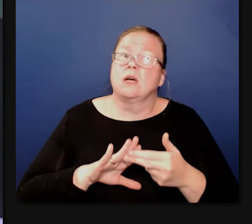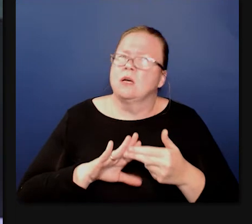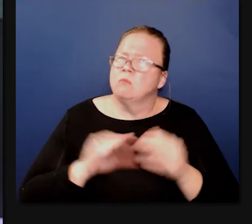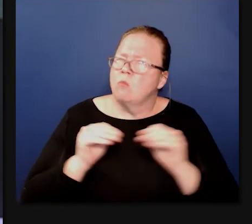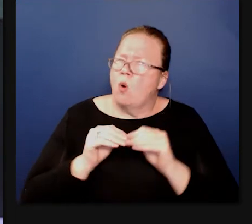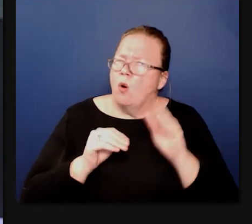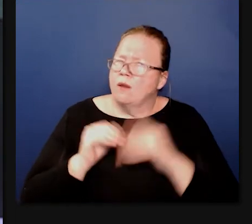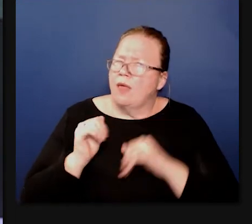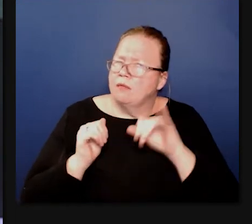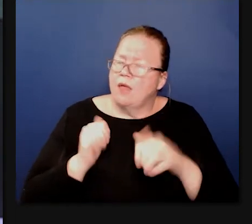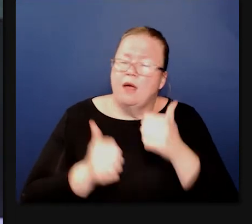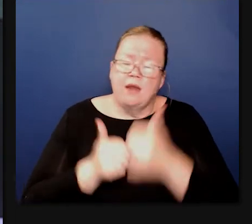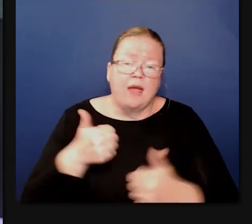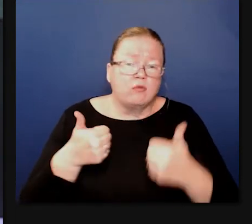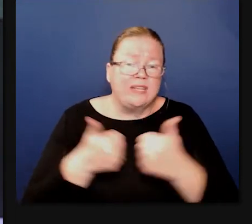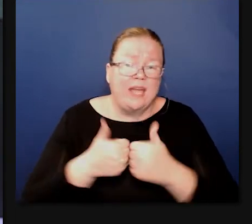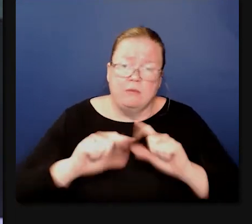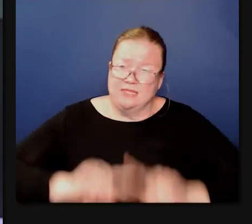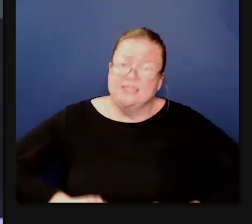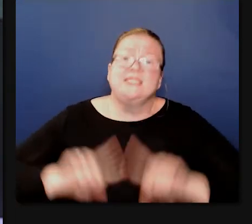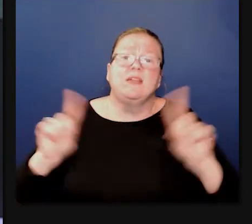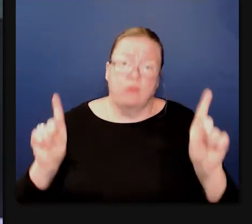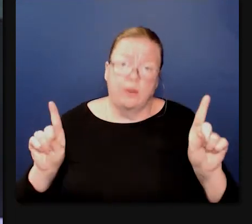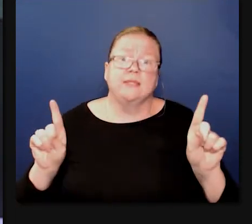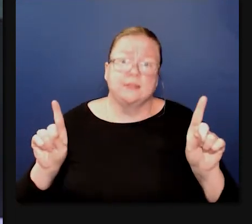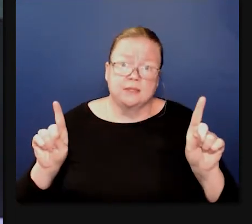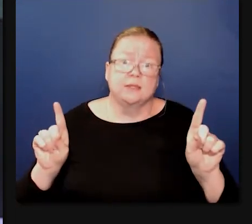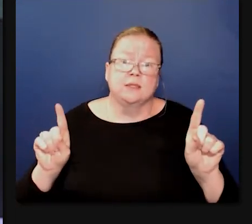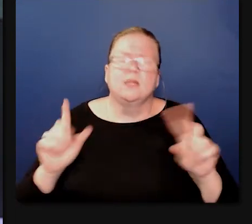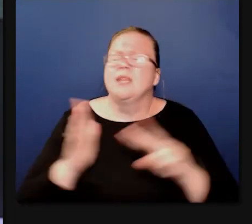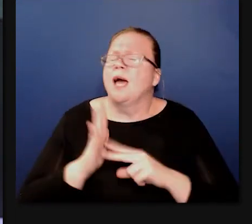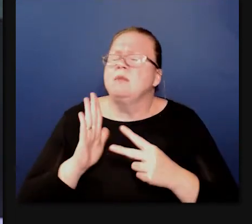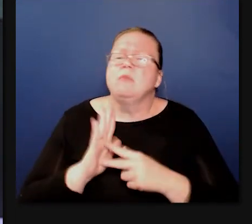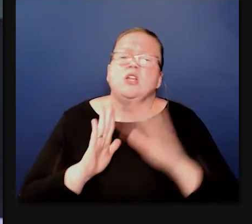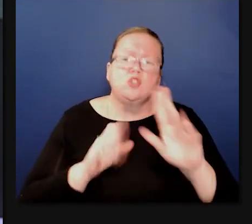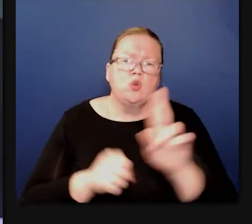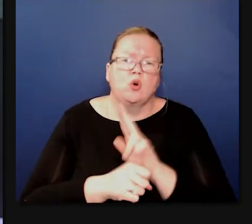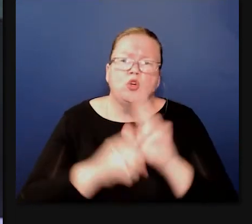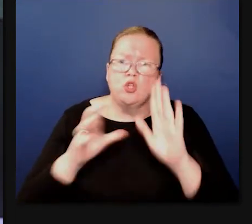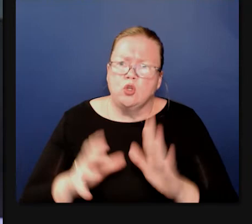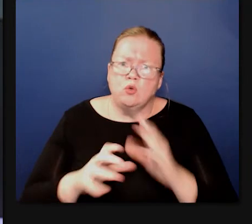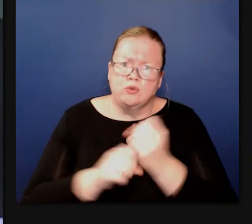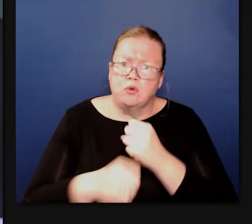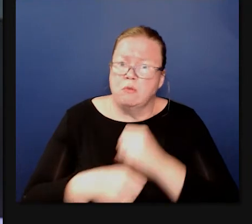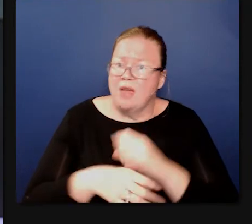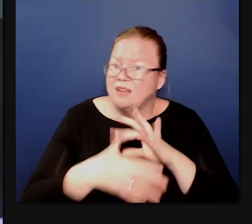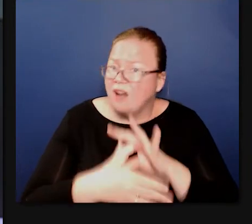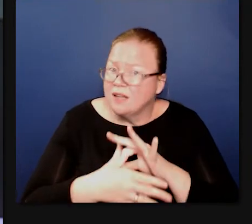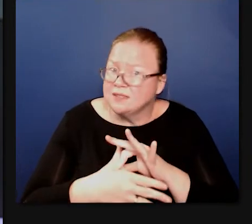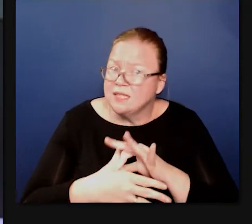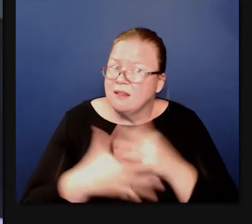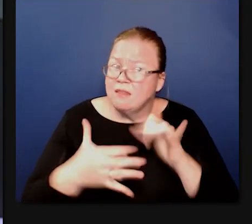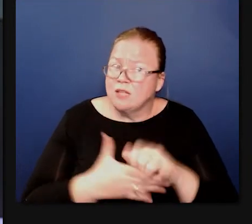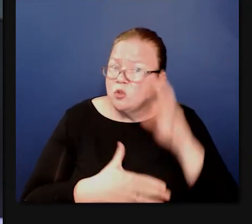But beyond that, every game is very different. Which means your user generated content being created